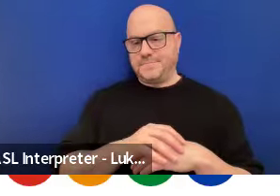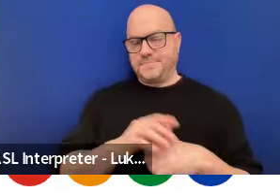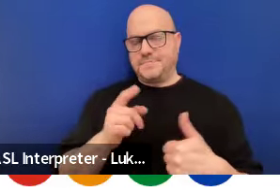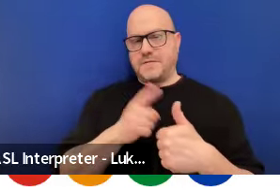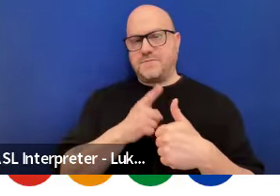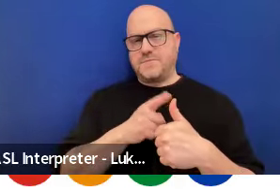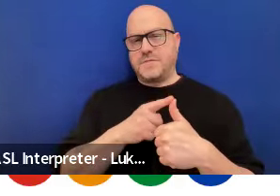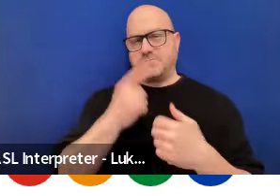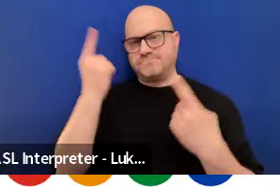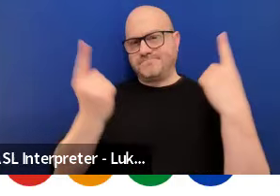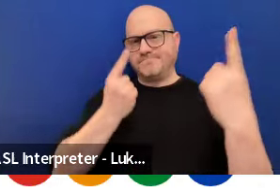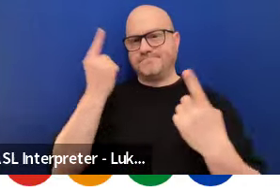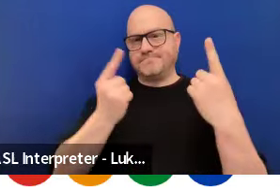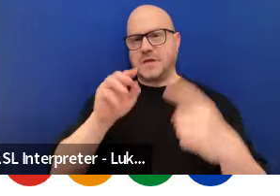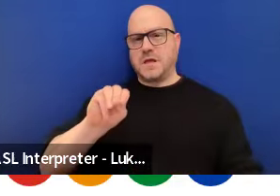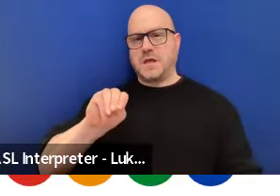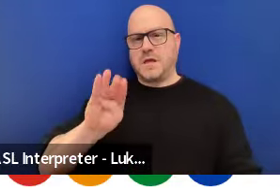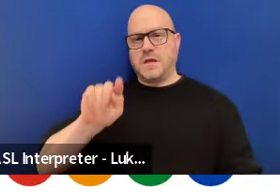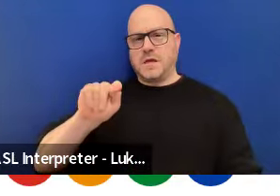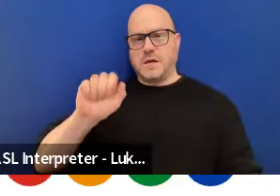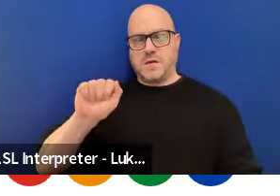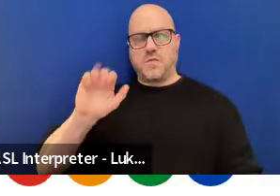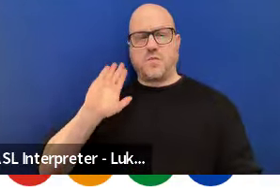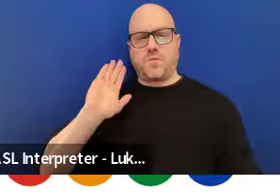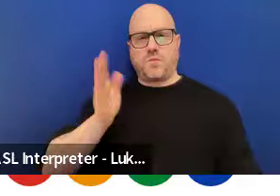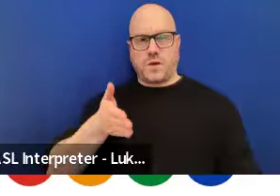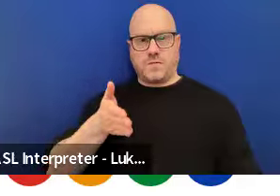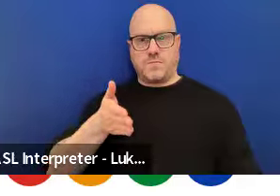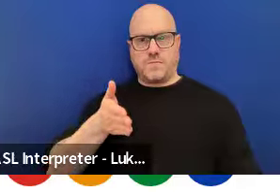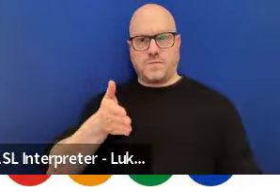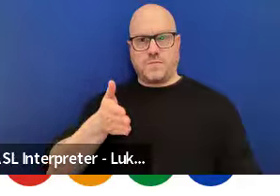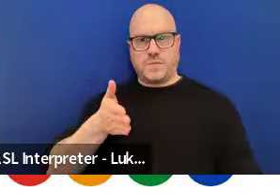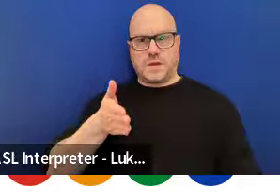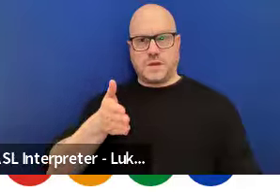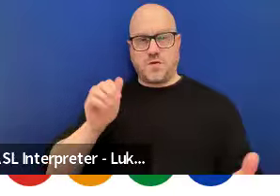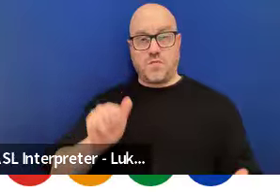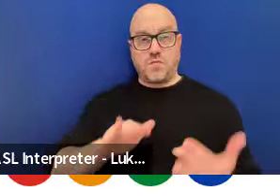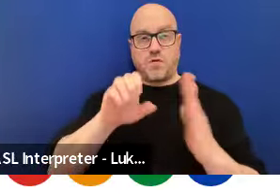COUPLE OF THINGS.